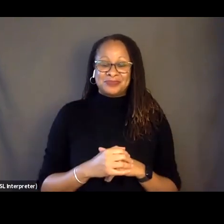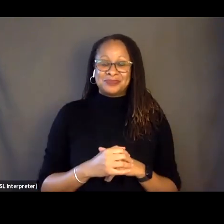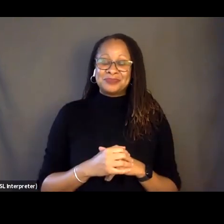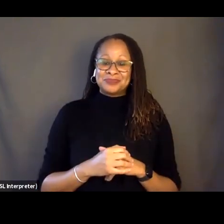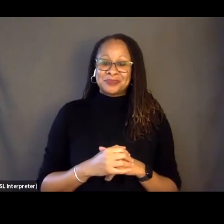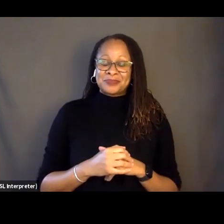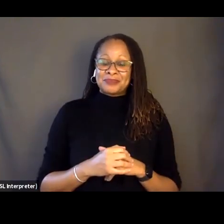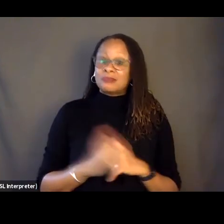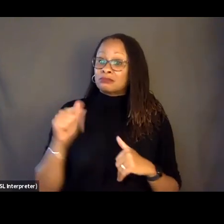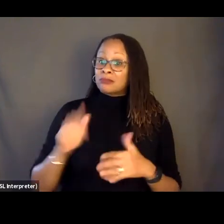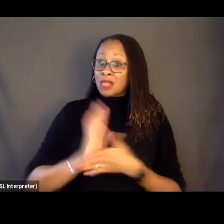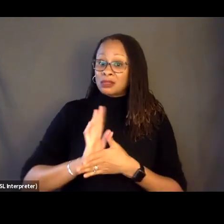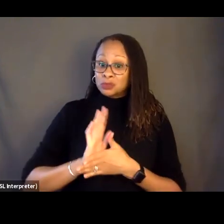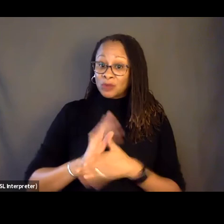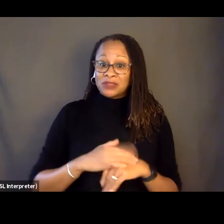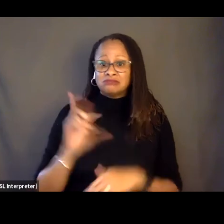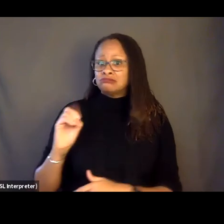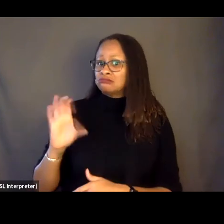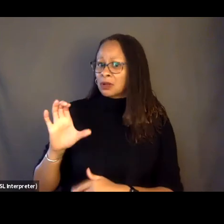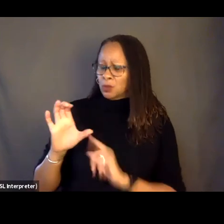This movie is important.